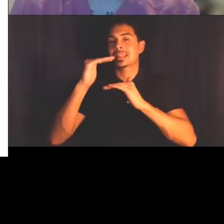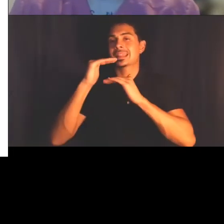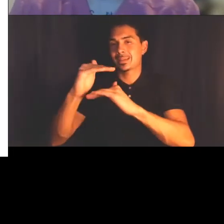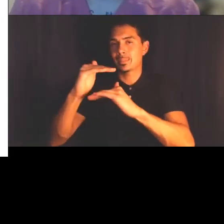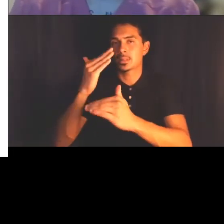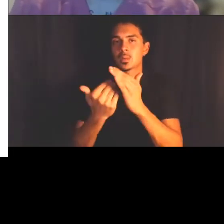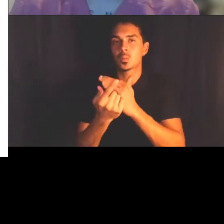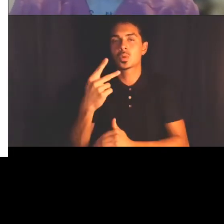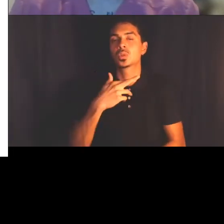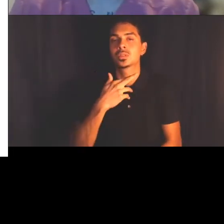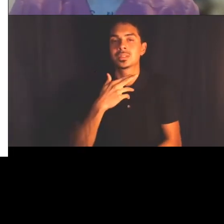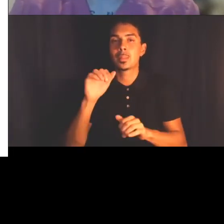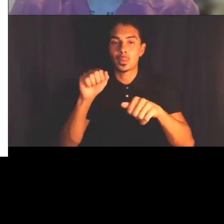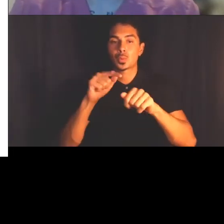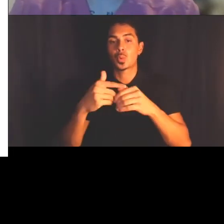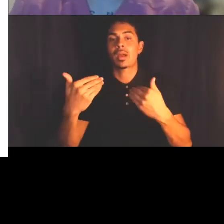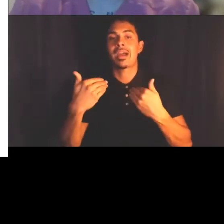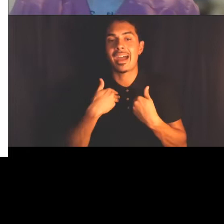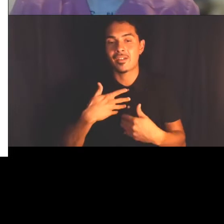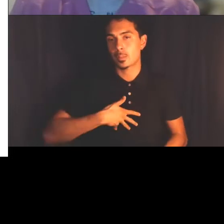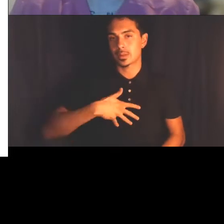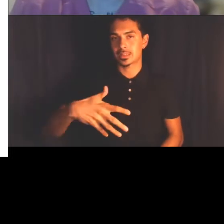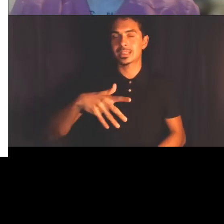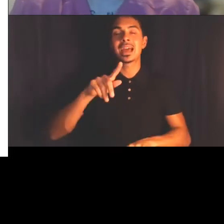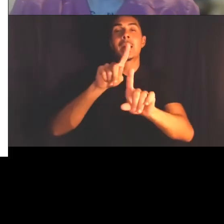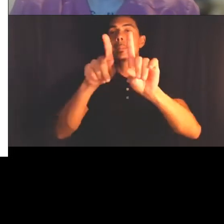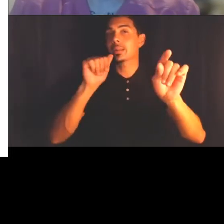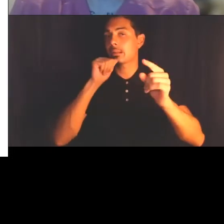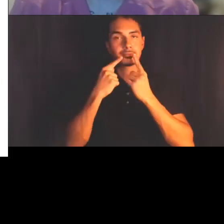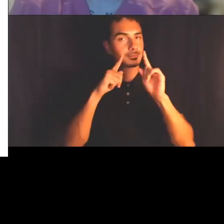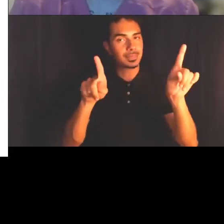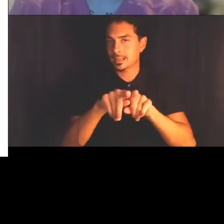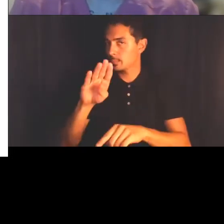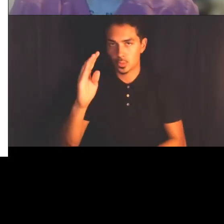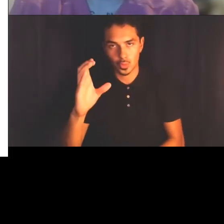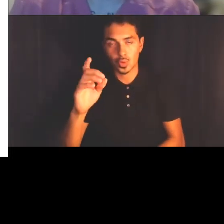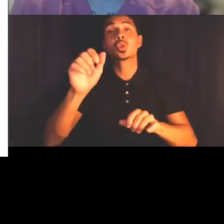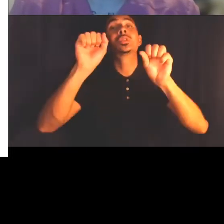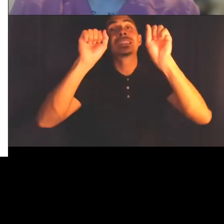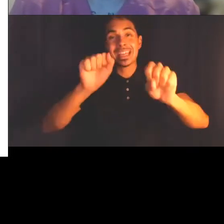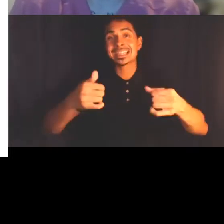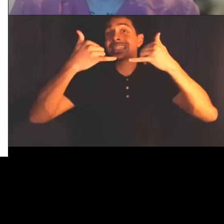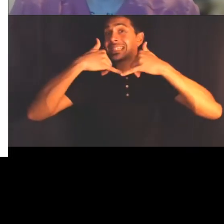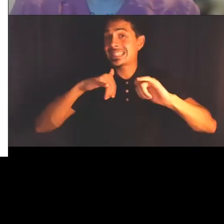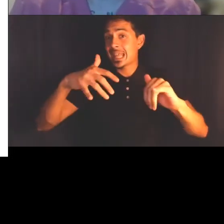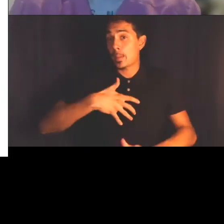but it does not work as a birth control method, so people can still get pregnant while on testosterone.